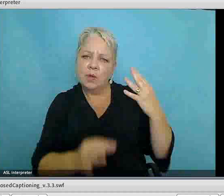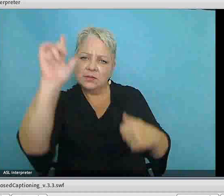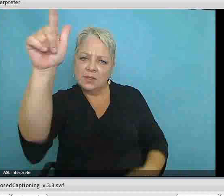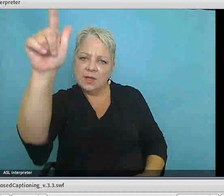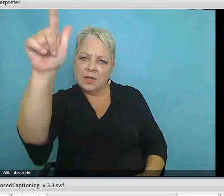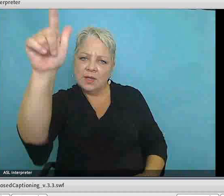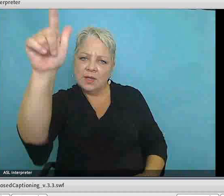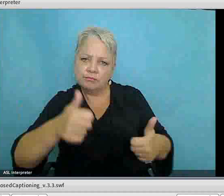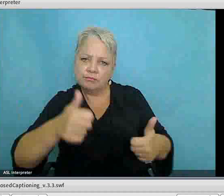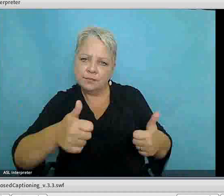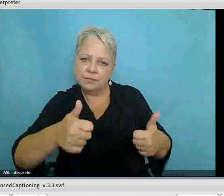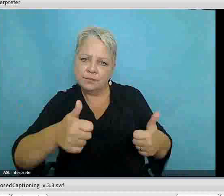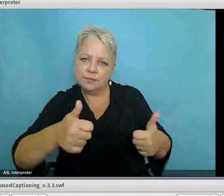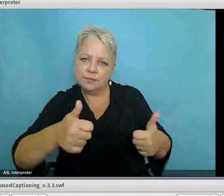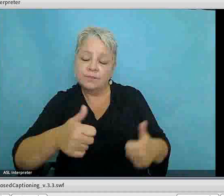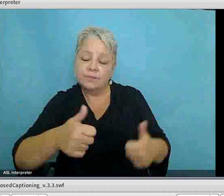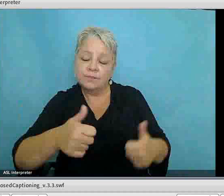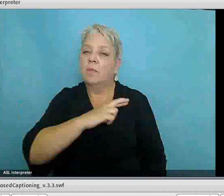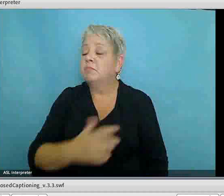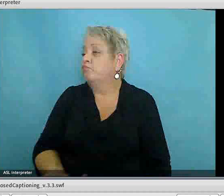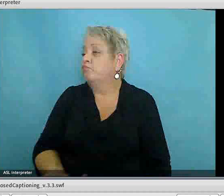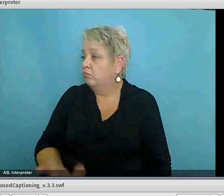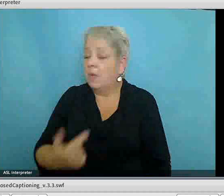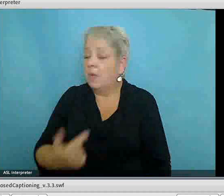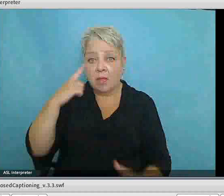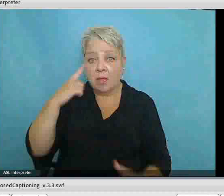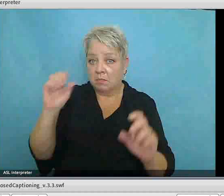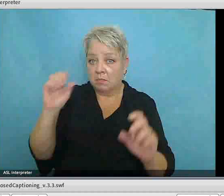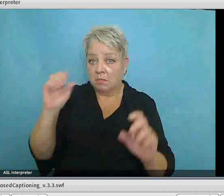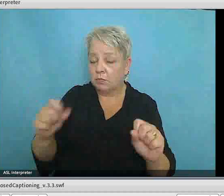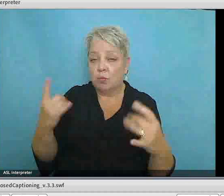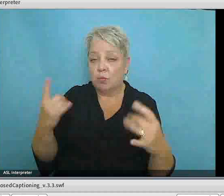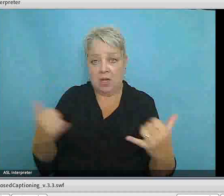I think right now we are where we are.